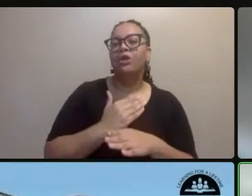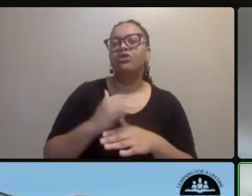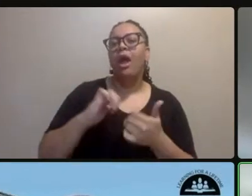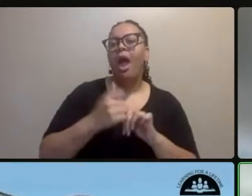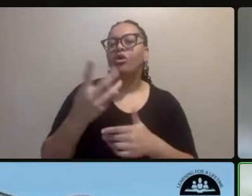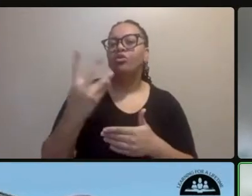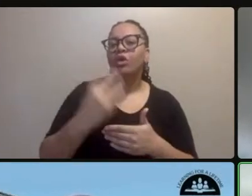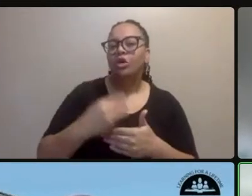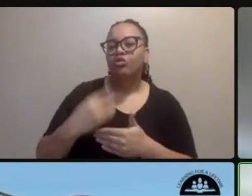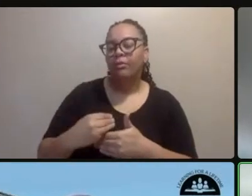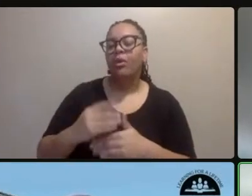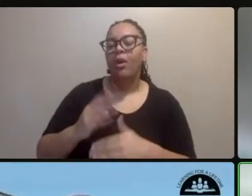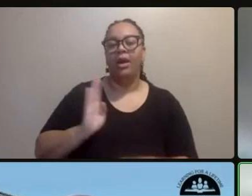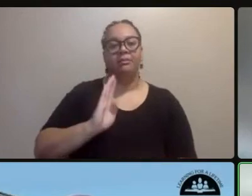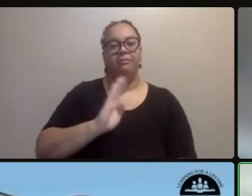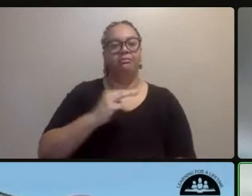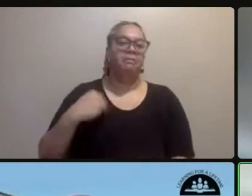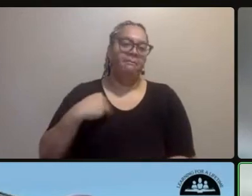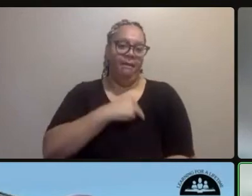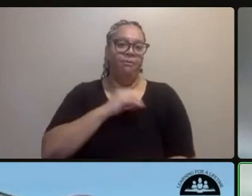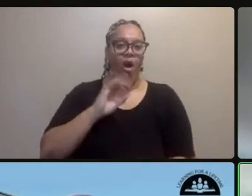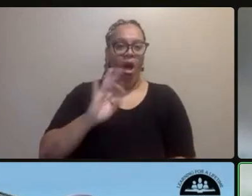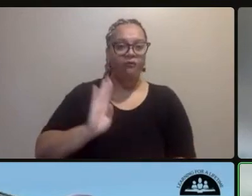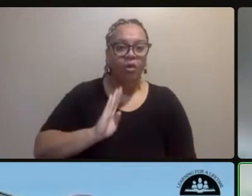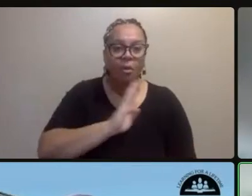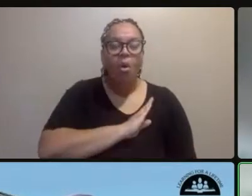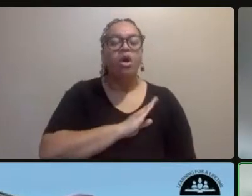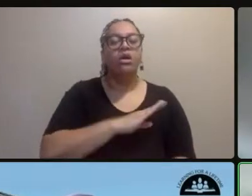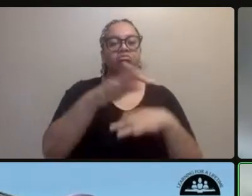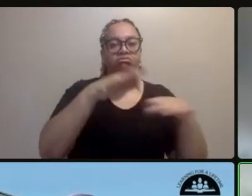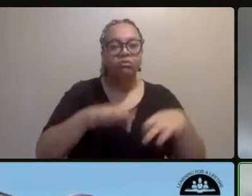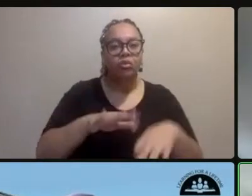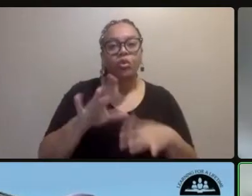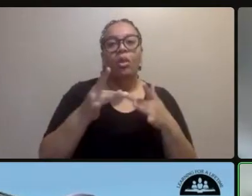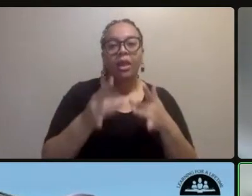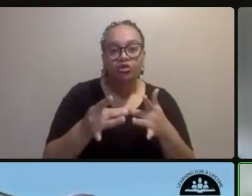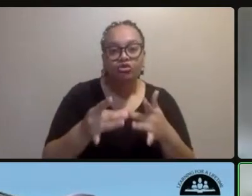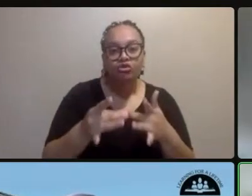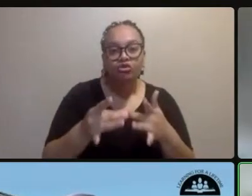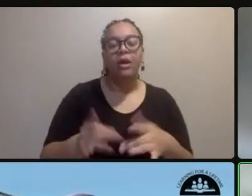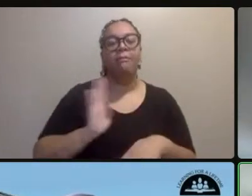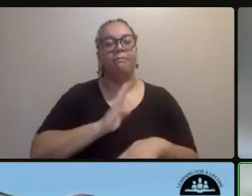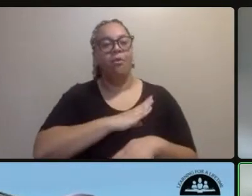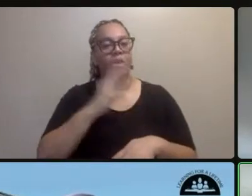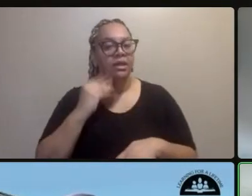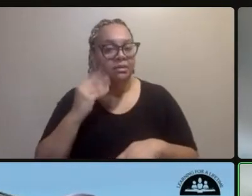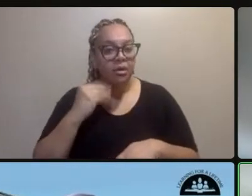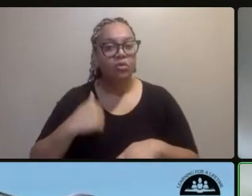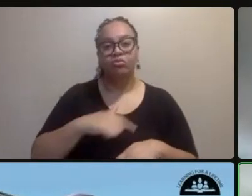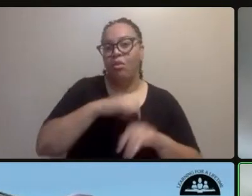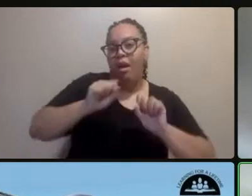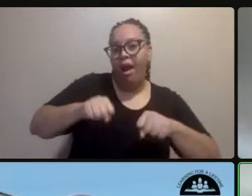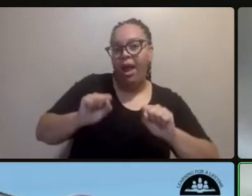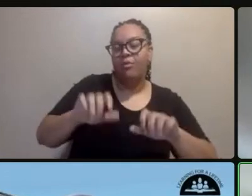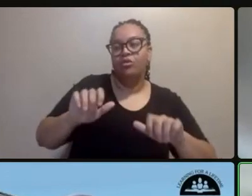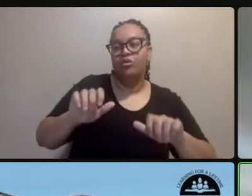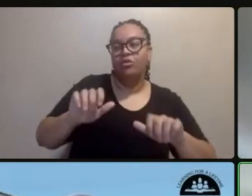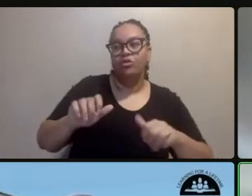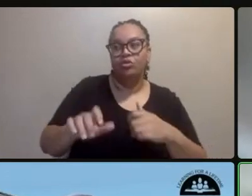THANK YOU. KIND OF TAKING NOTES HERE IS A SECOND QUESTION. SHARE HOW YOU WILL CONTRIBUTE